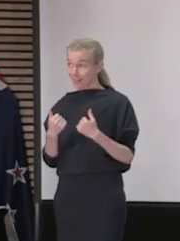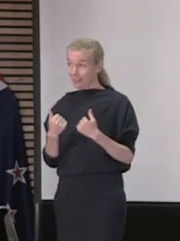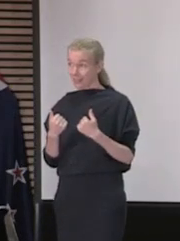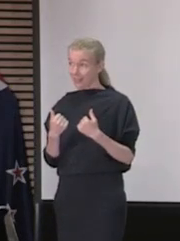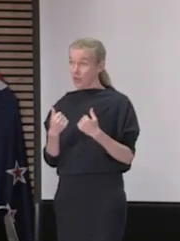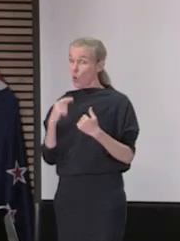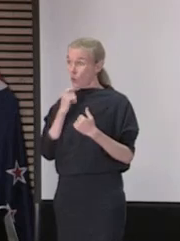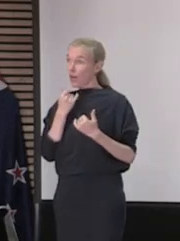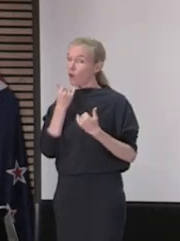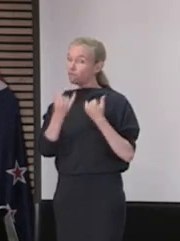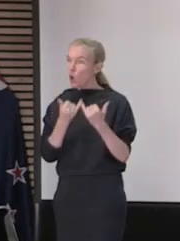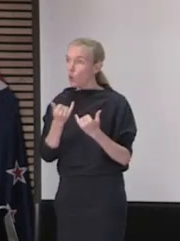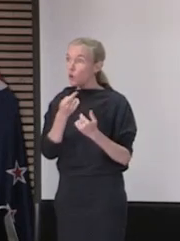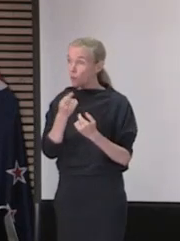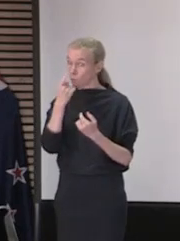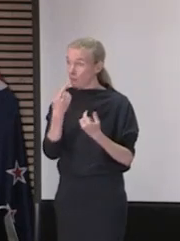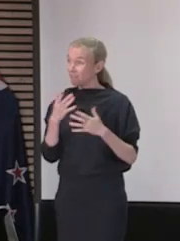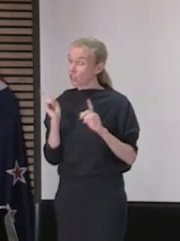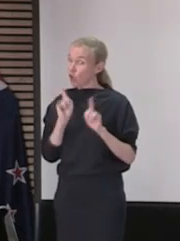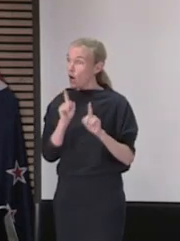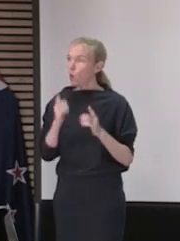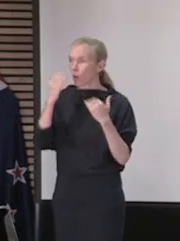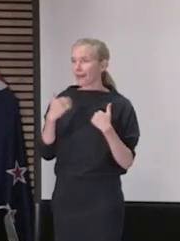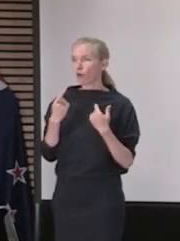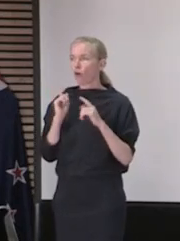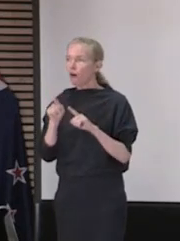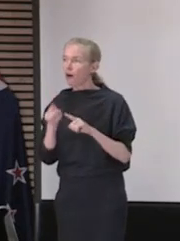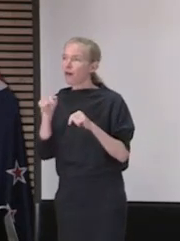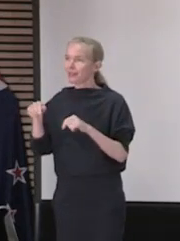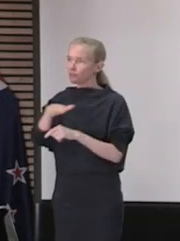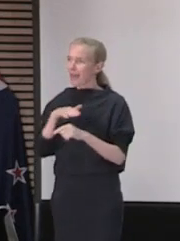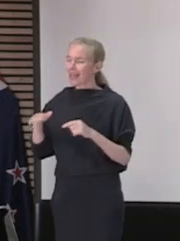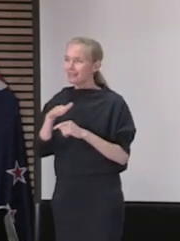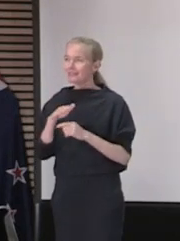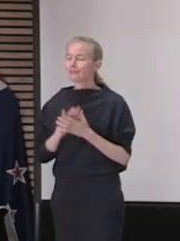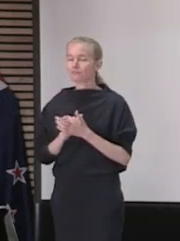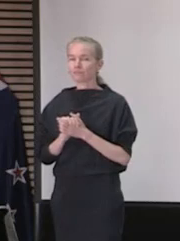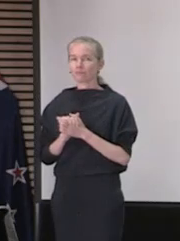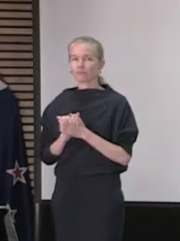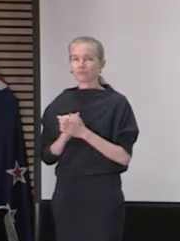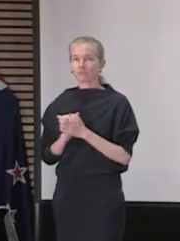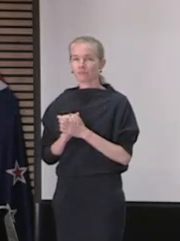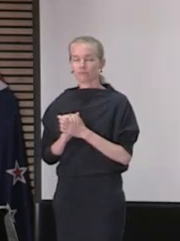Talking about stocksof PPE, why are hospital staffsaying that they still don'thave enough?